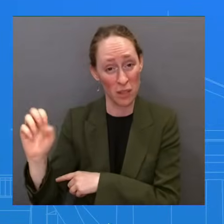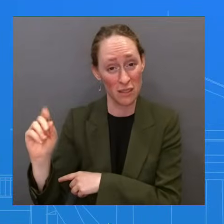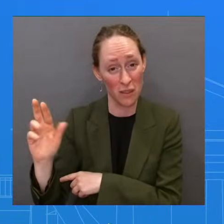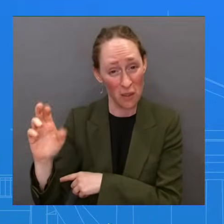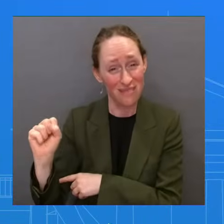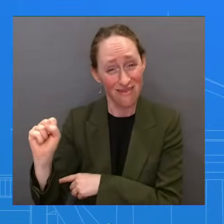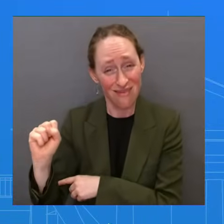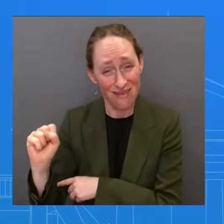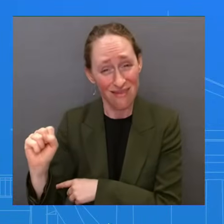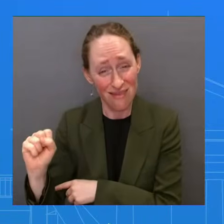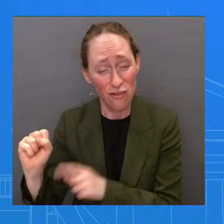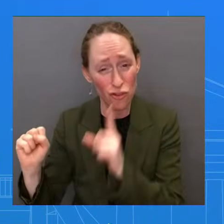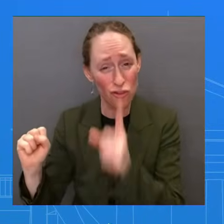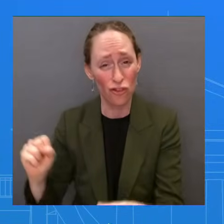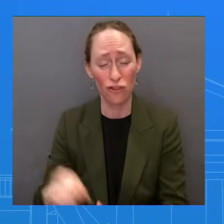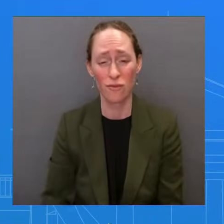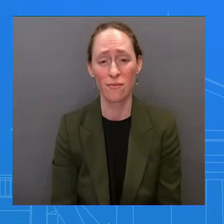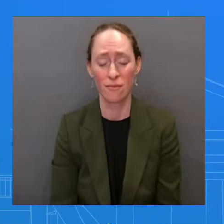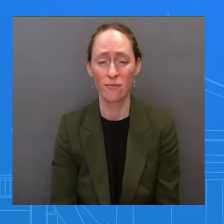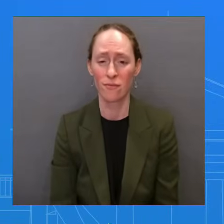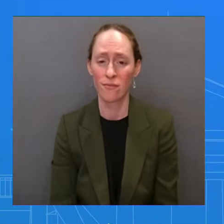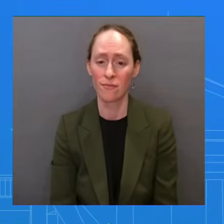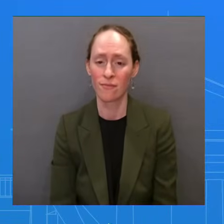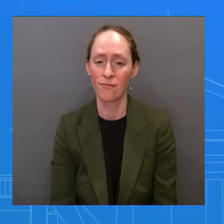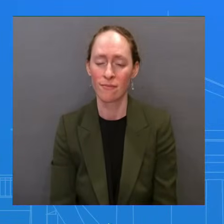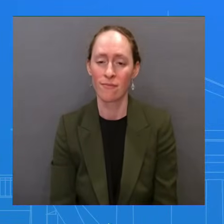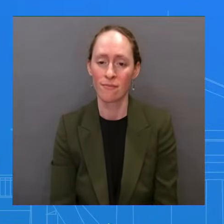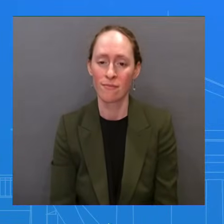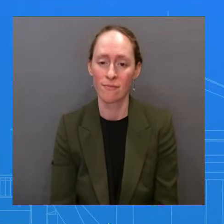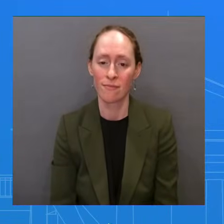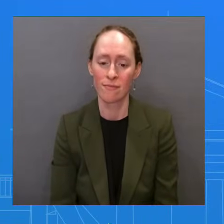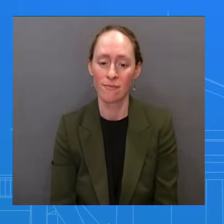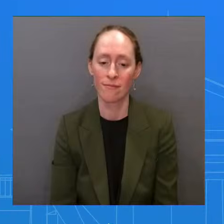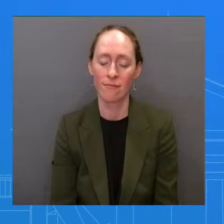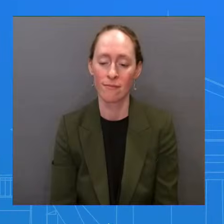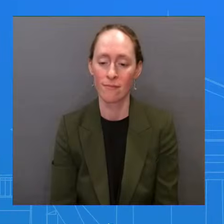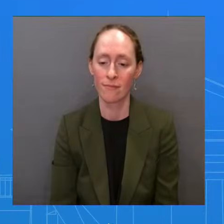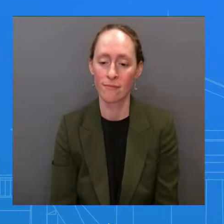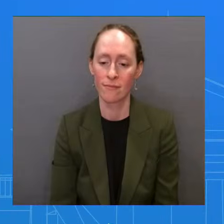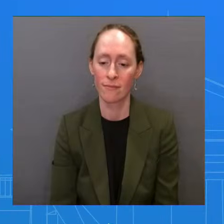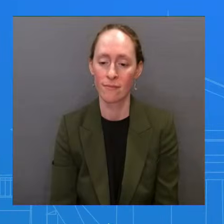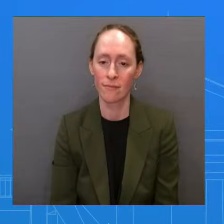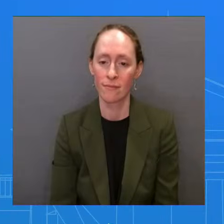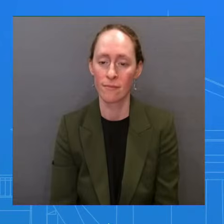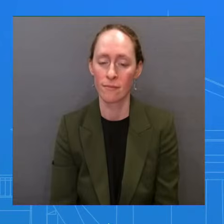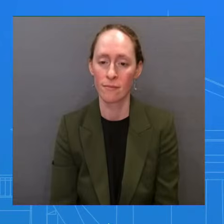Go ahead, Anita. The Press: Thank you so much. First of all, on Sudan, we've just seen news that the combatant leaders have declared